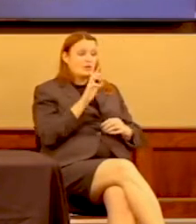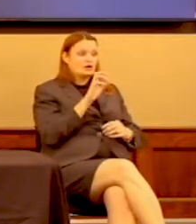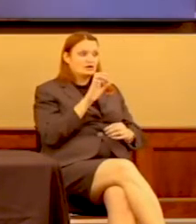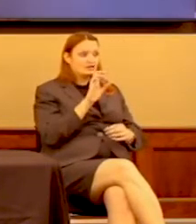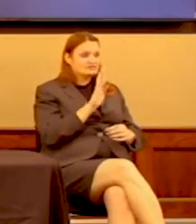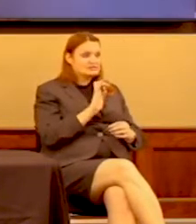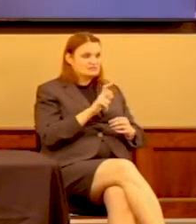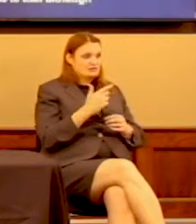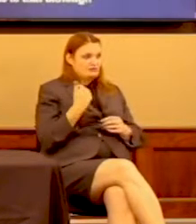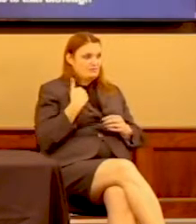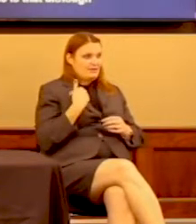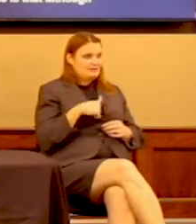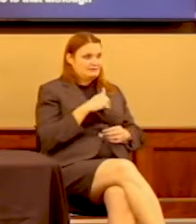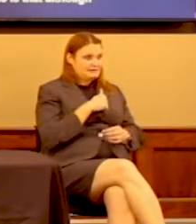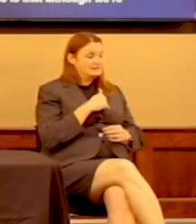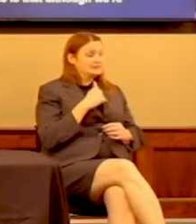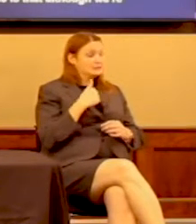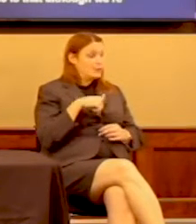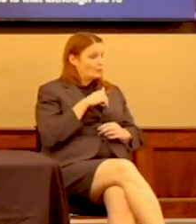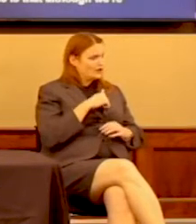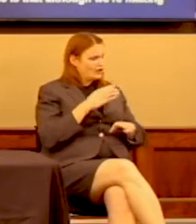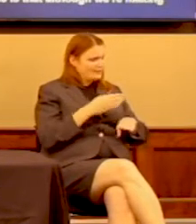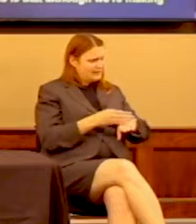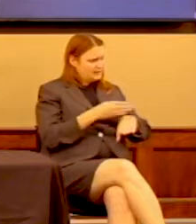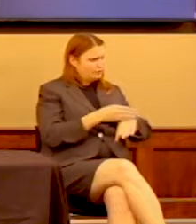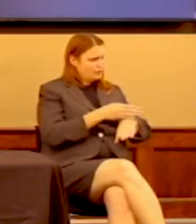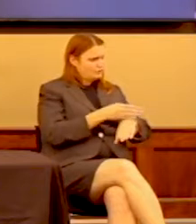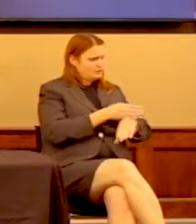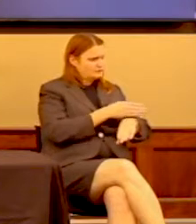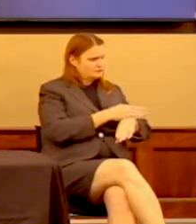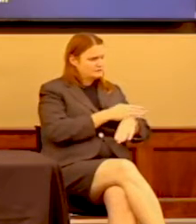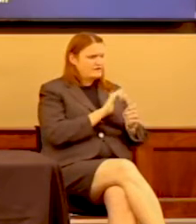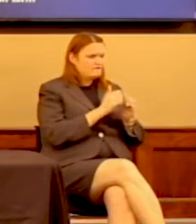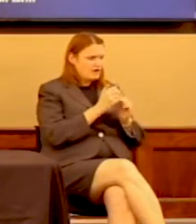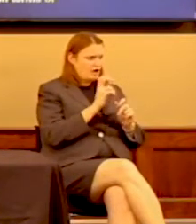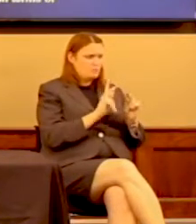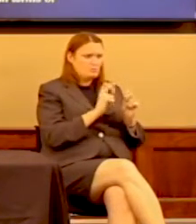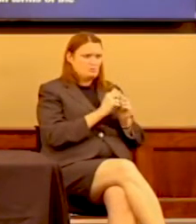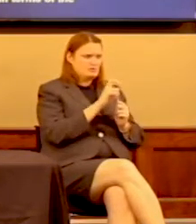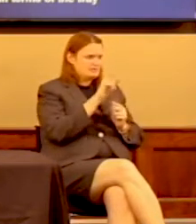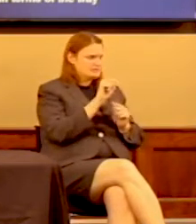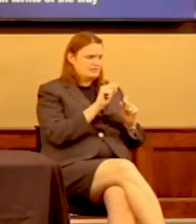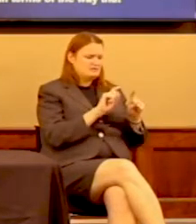progress in terms of the way people with